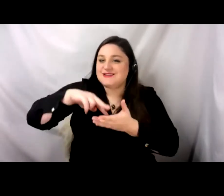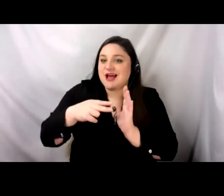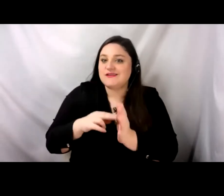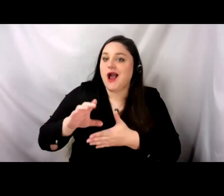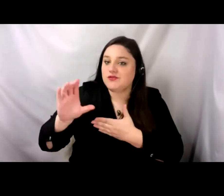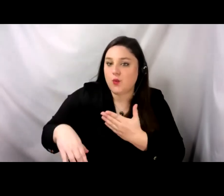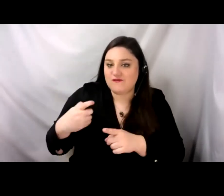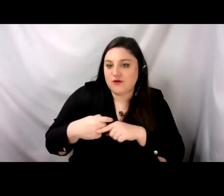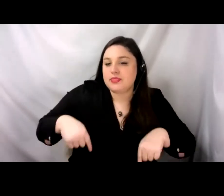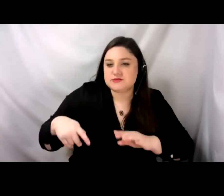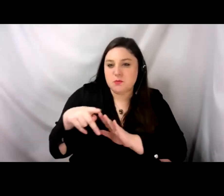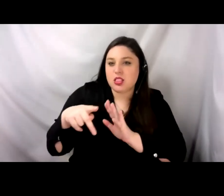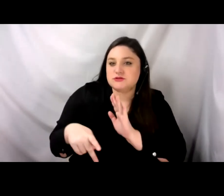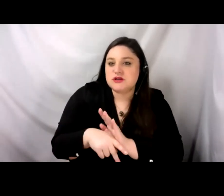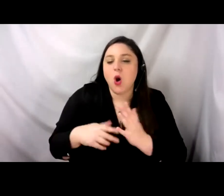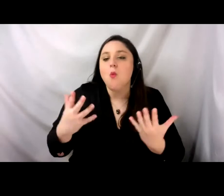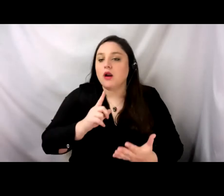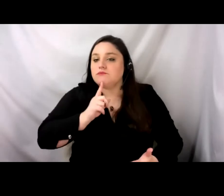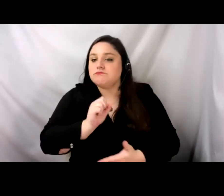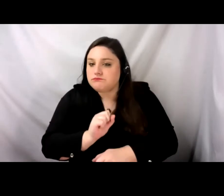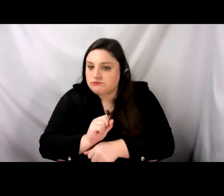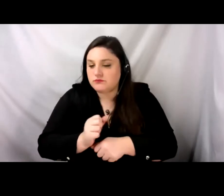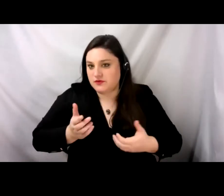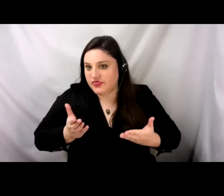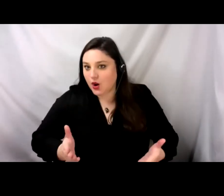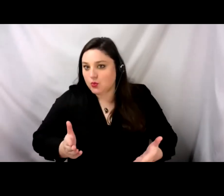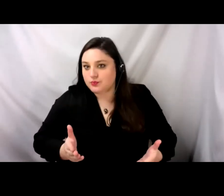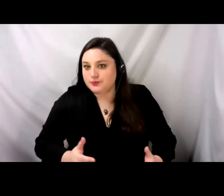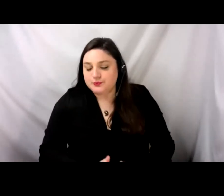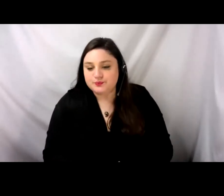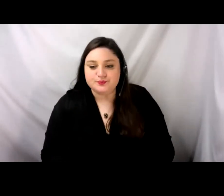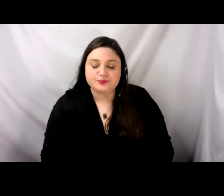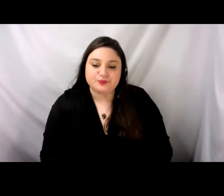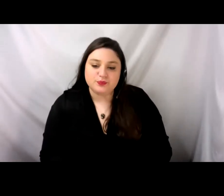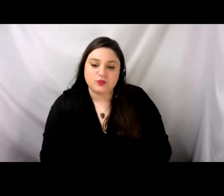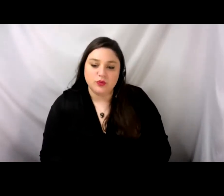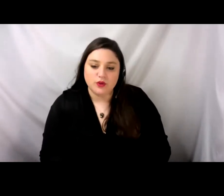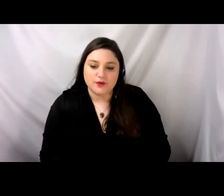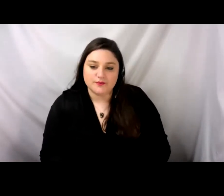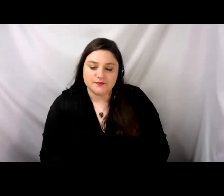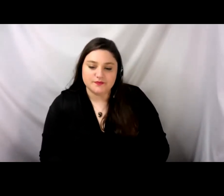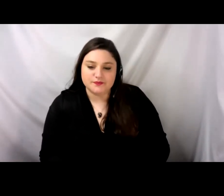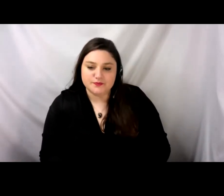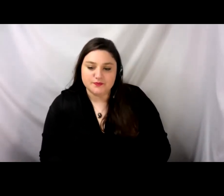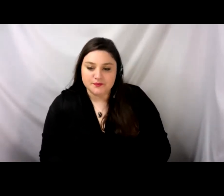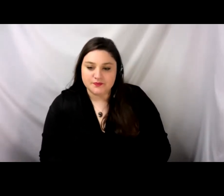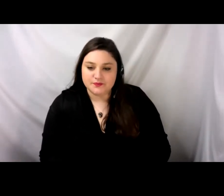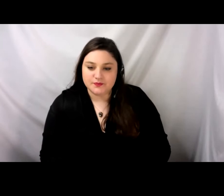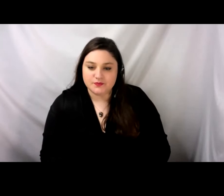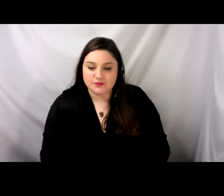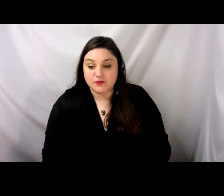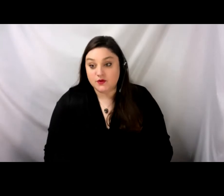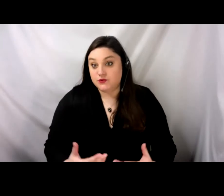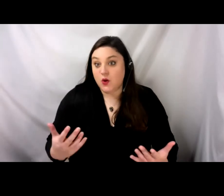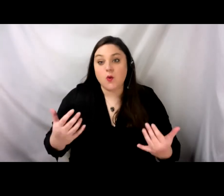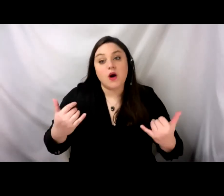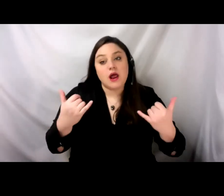So but the plan is how do we move from incentivizing